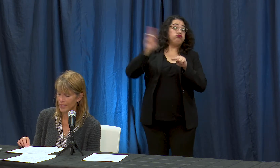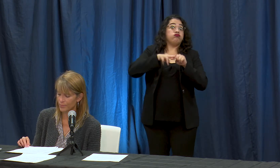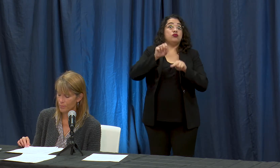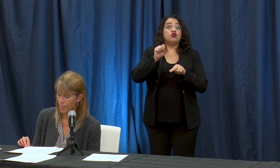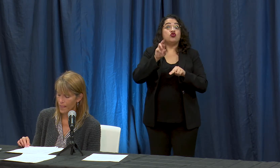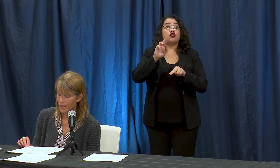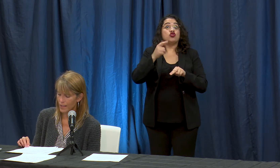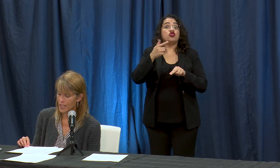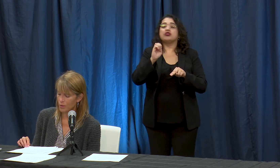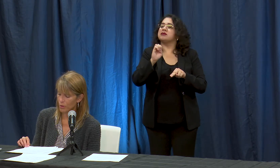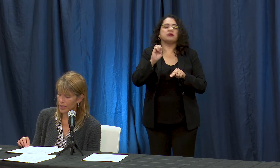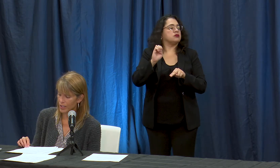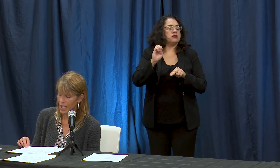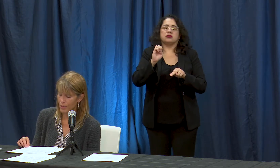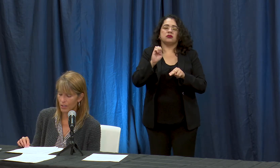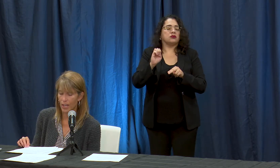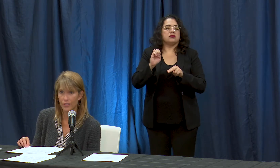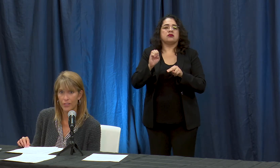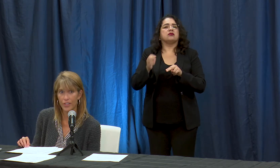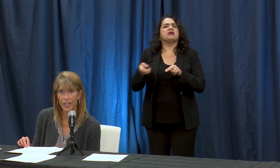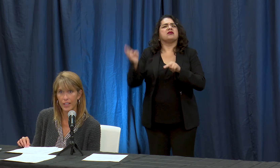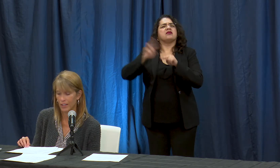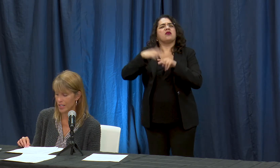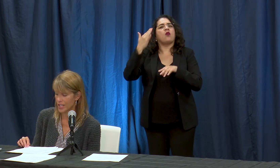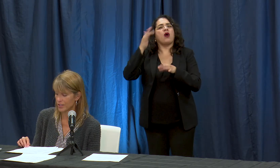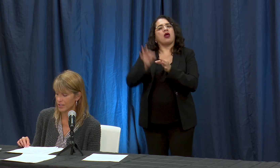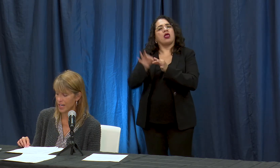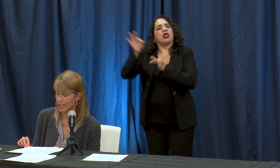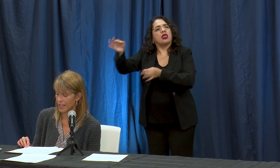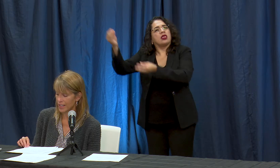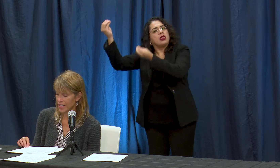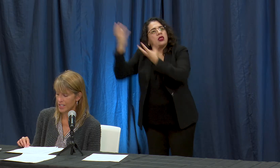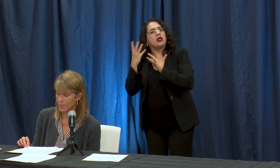Delays in reporting are common across the state and Los Angeles County as this